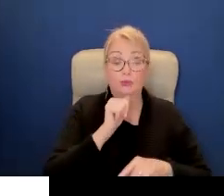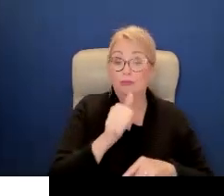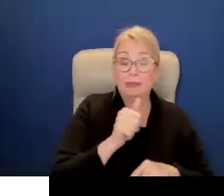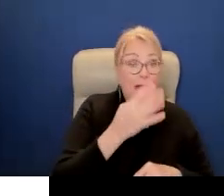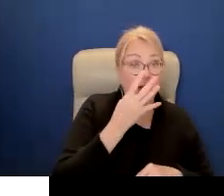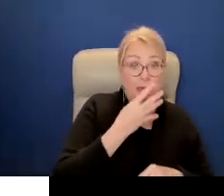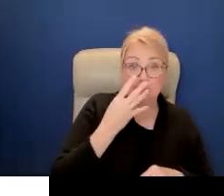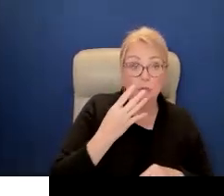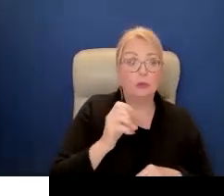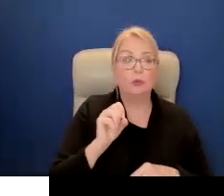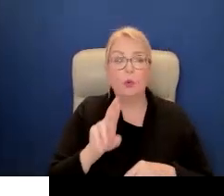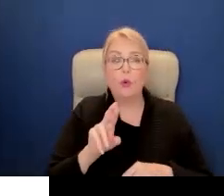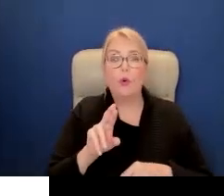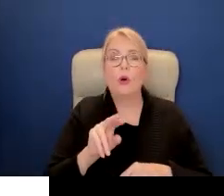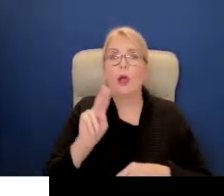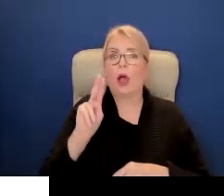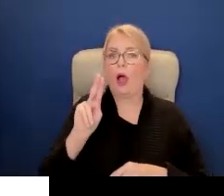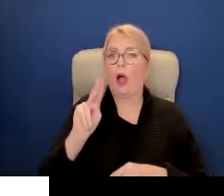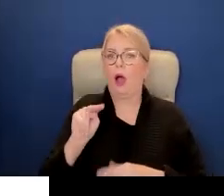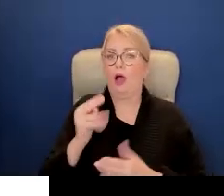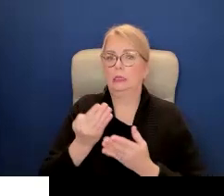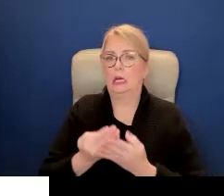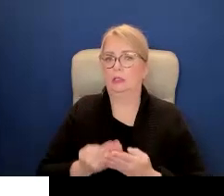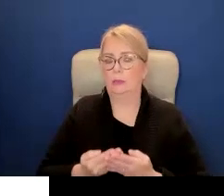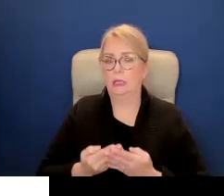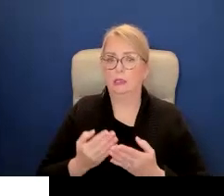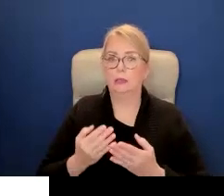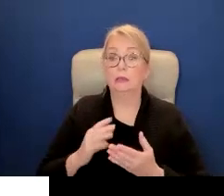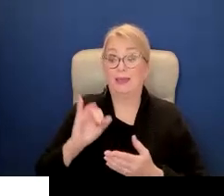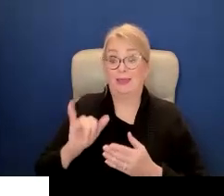undocumented person into lawful permanent residence. That's right.